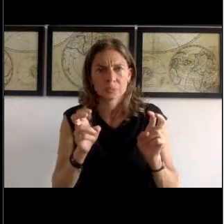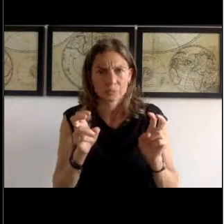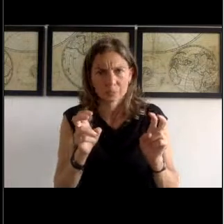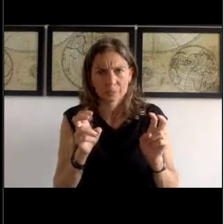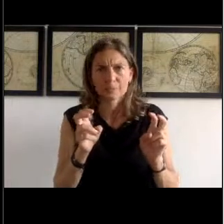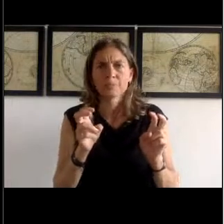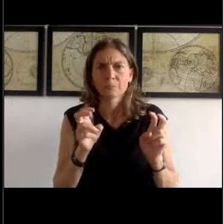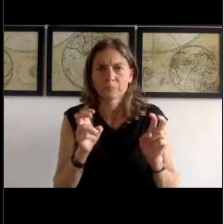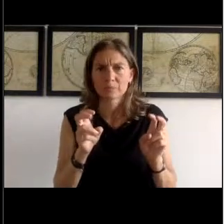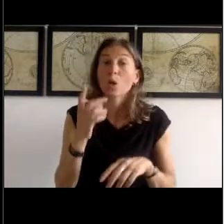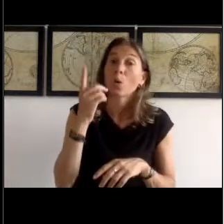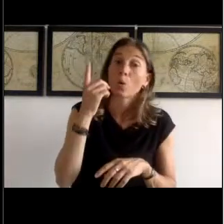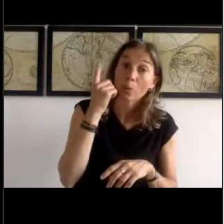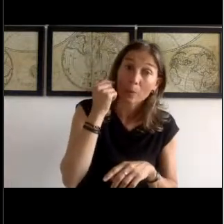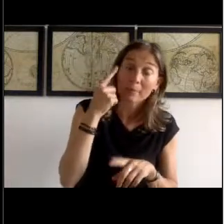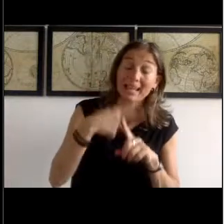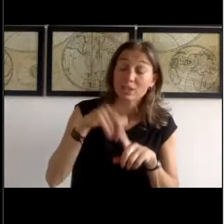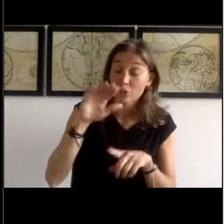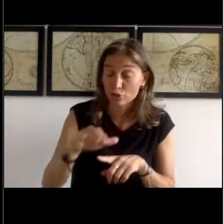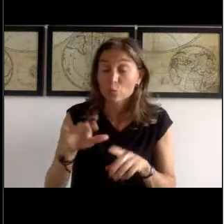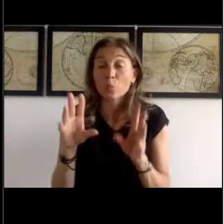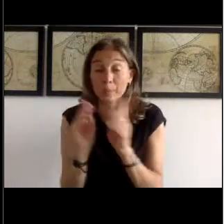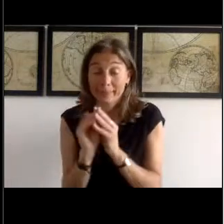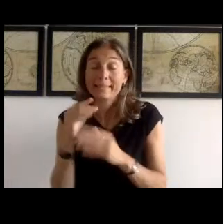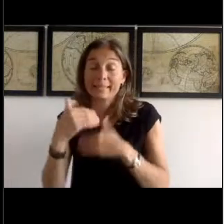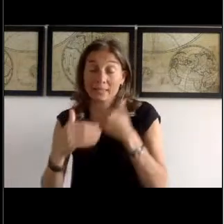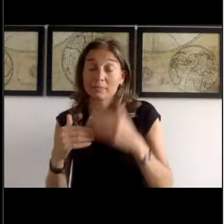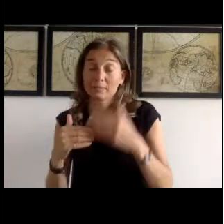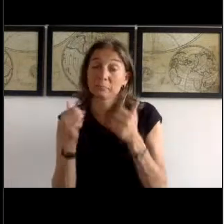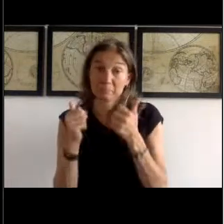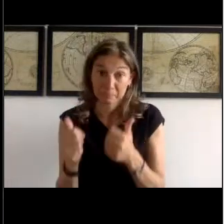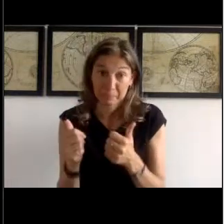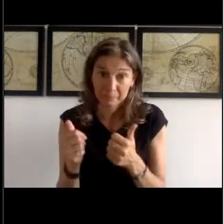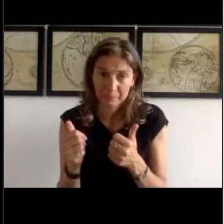when participating in the project, while strengthening the cooperation